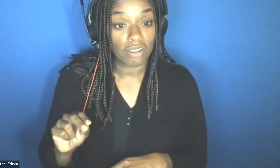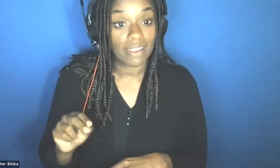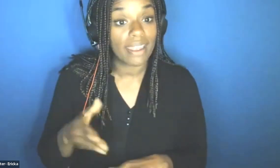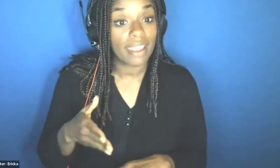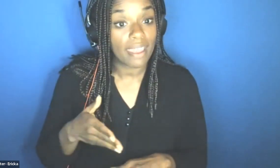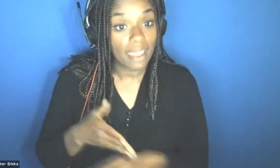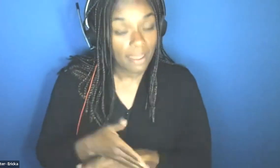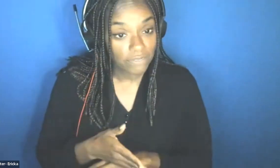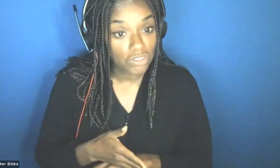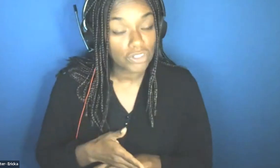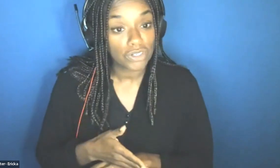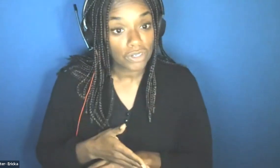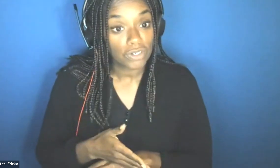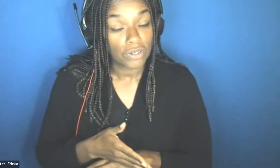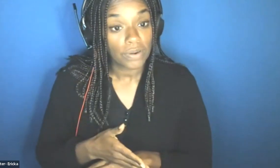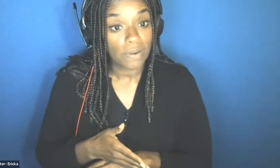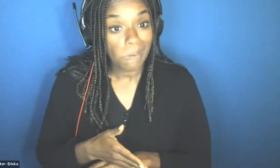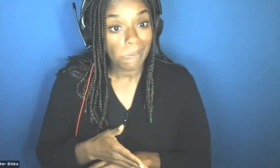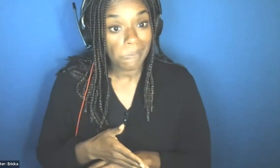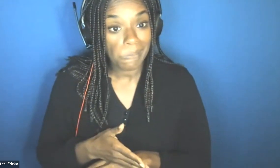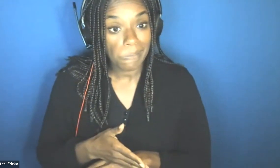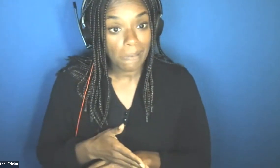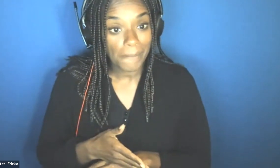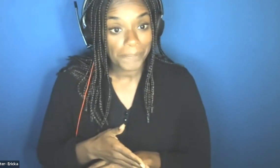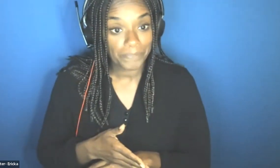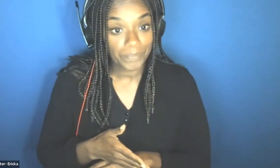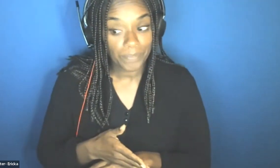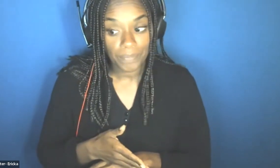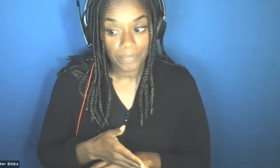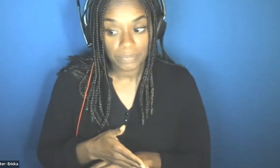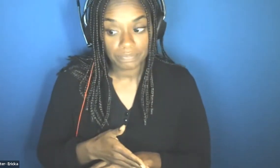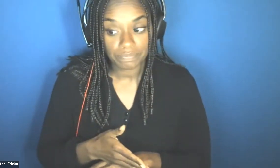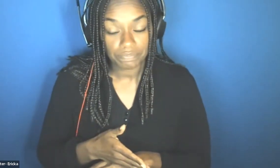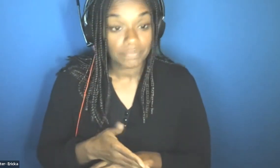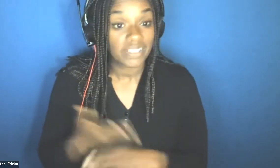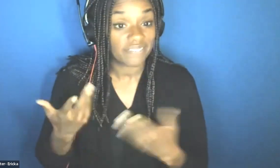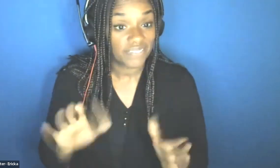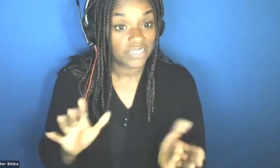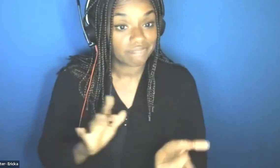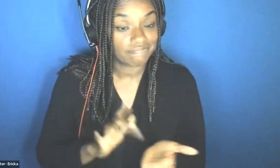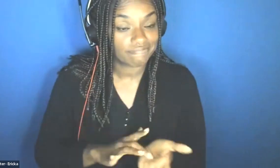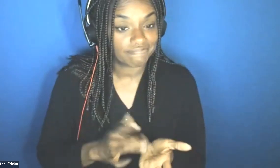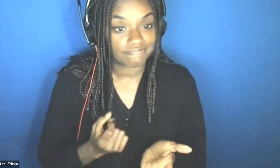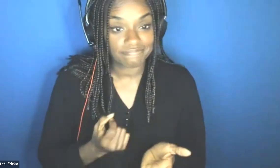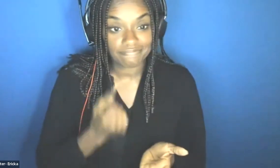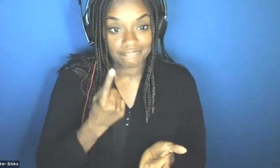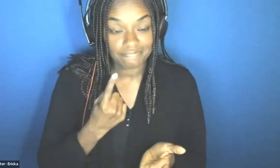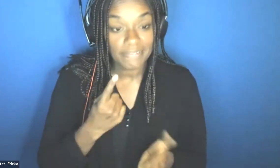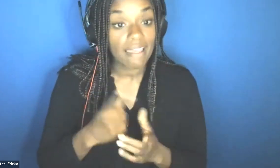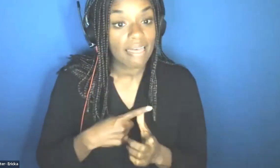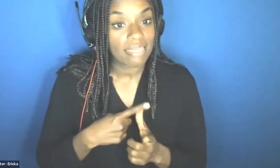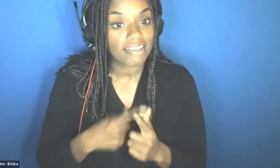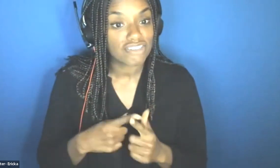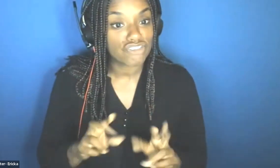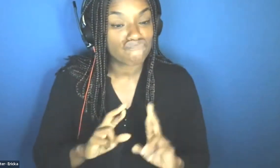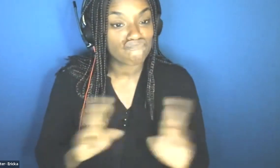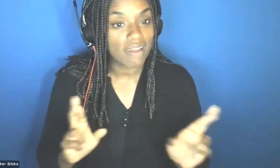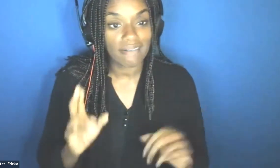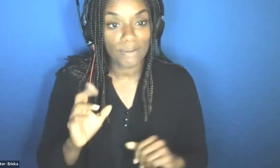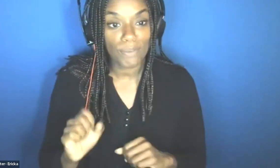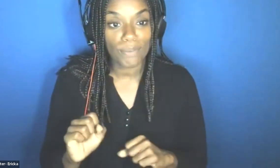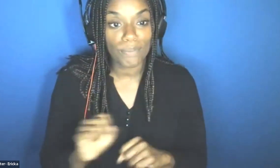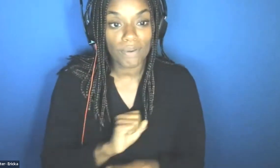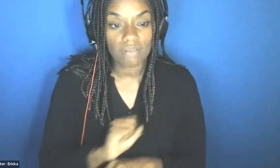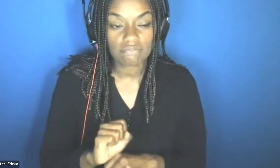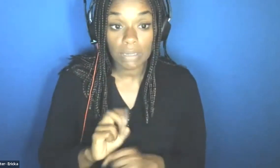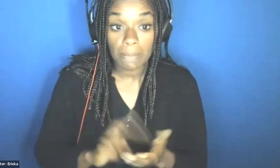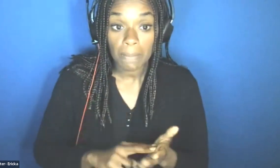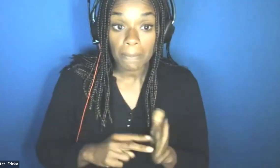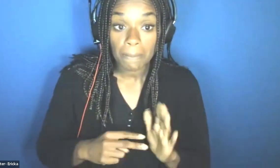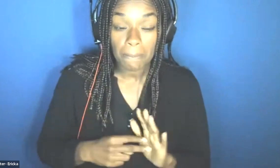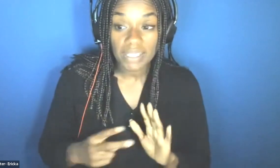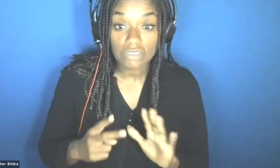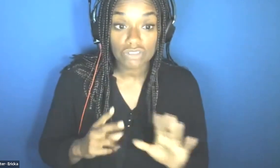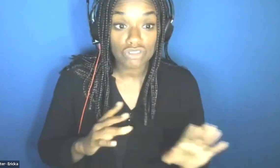So we have had to make reasonable accommodation because she does not function well at 9 a.m., right?